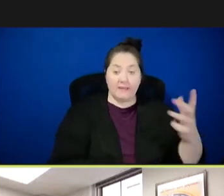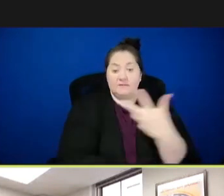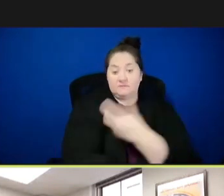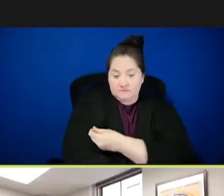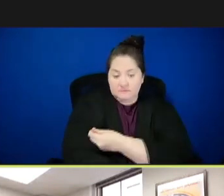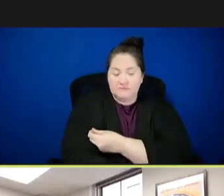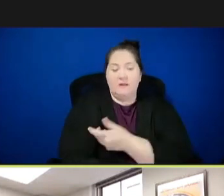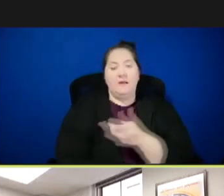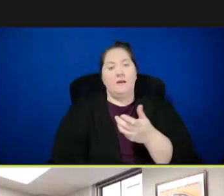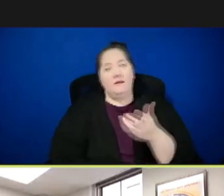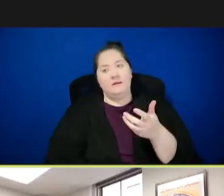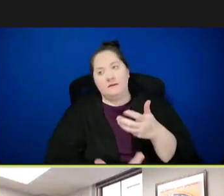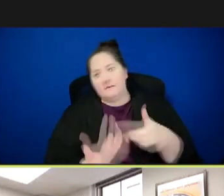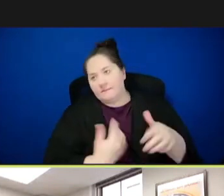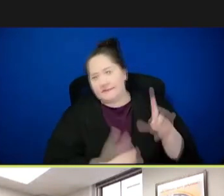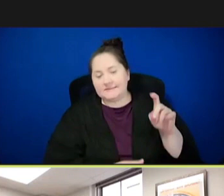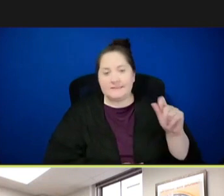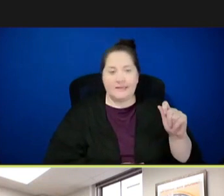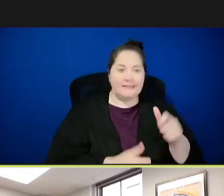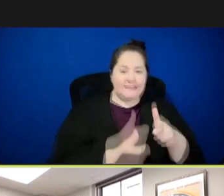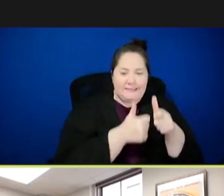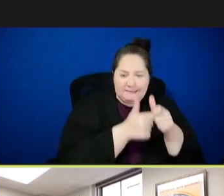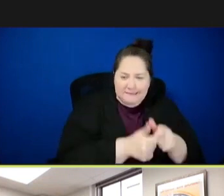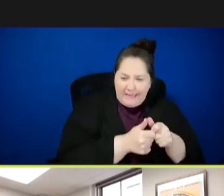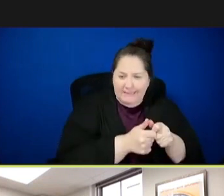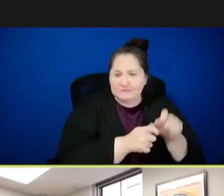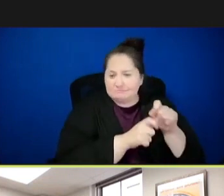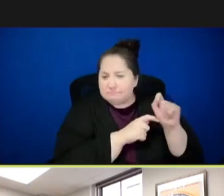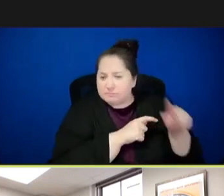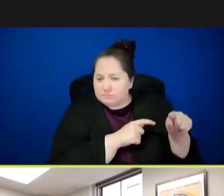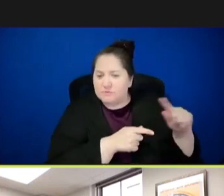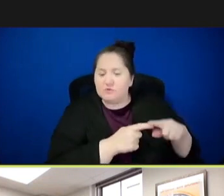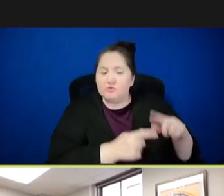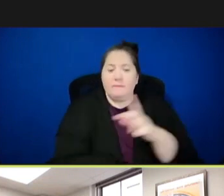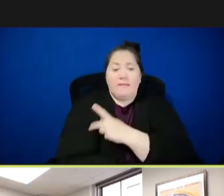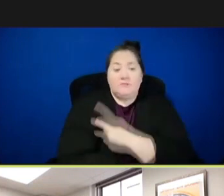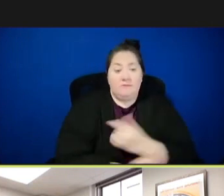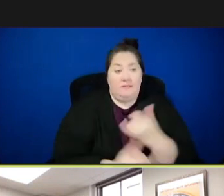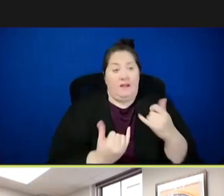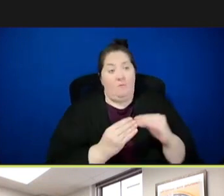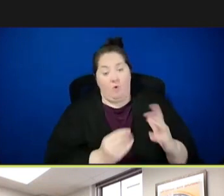on texts to patients, but now that's more sophisticated. So, I think later studies